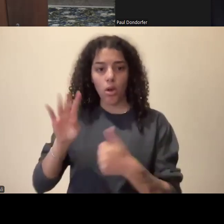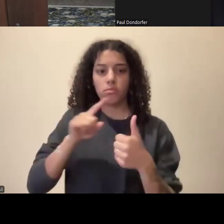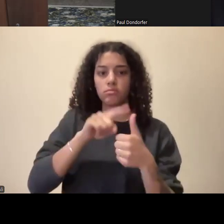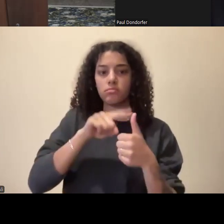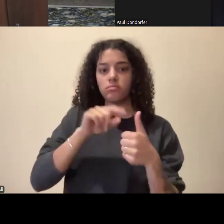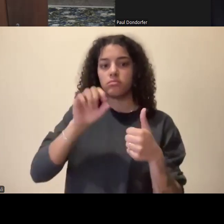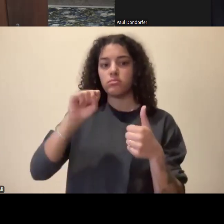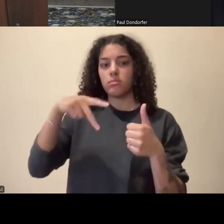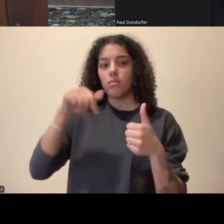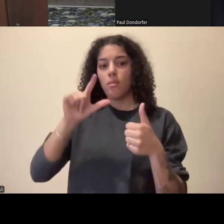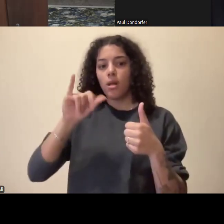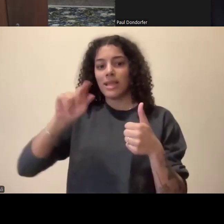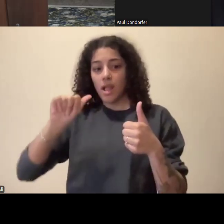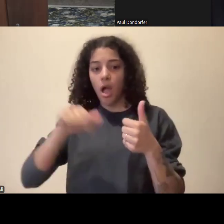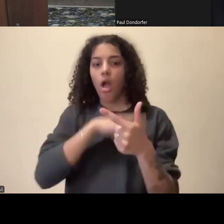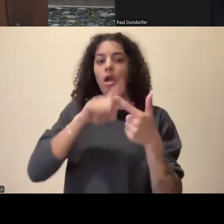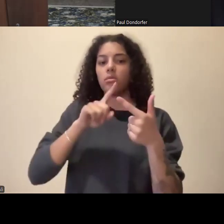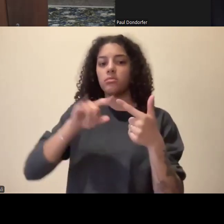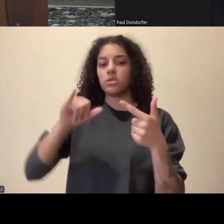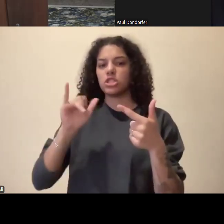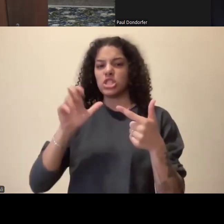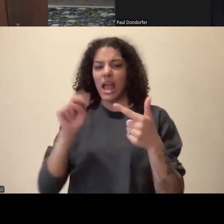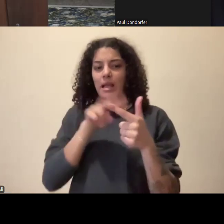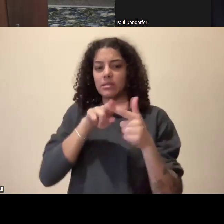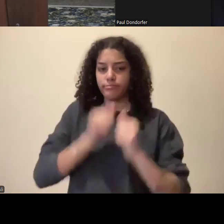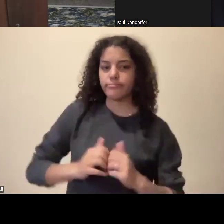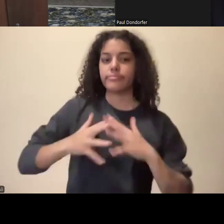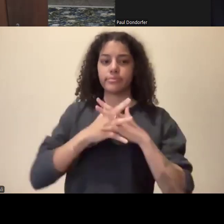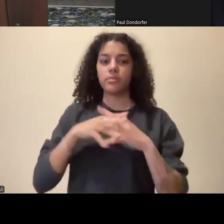been an unwavering beacon of hope and support for young women in our community ensuring that every